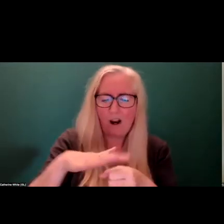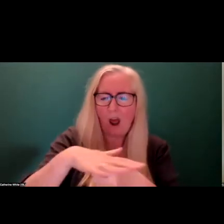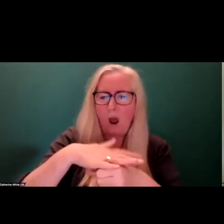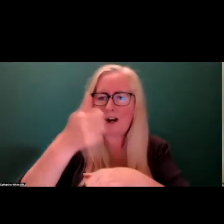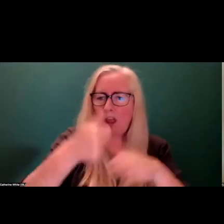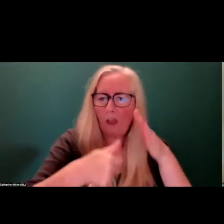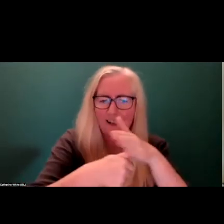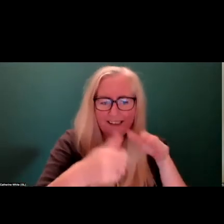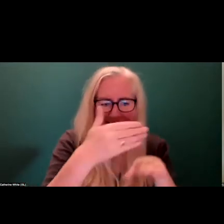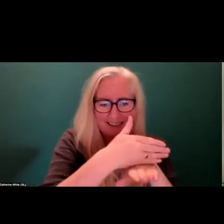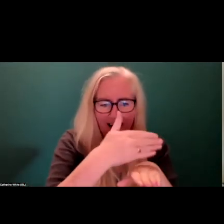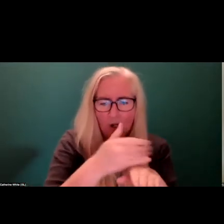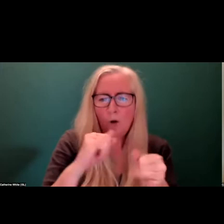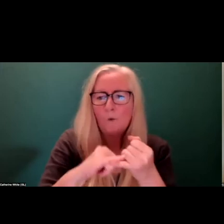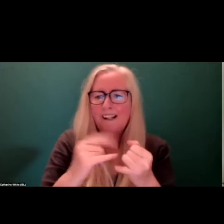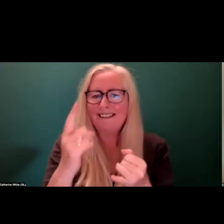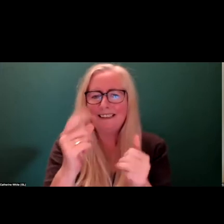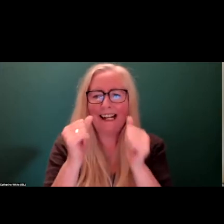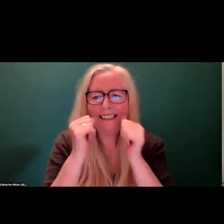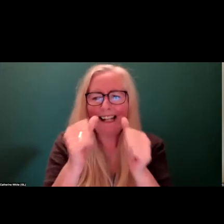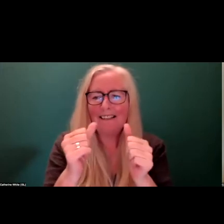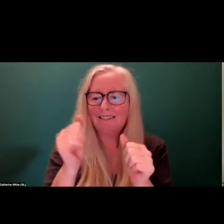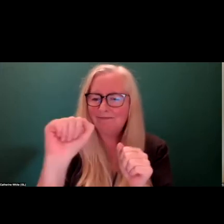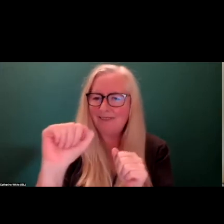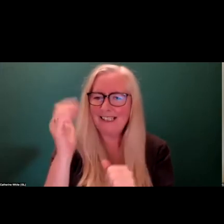benefit of the Local Authority staff who attended the seminar.